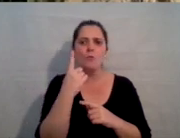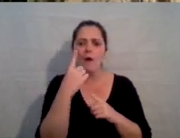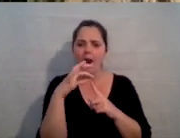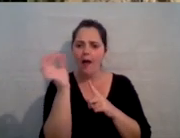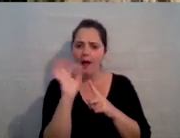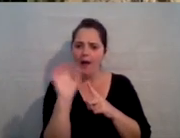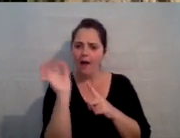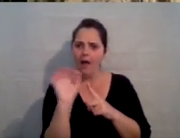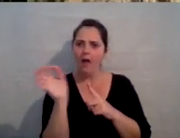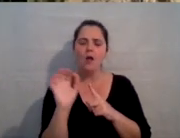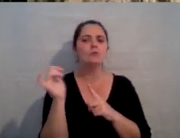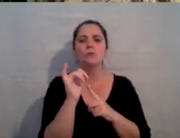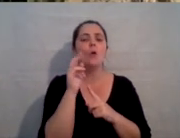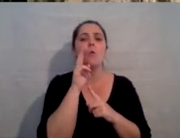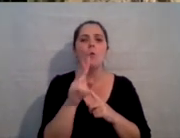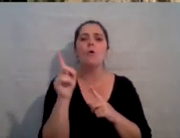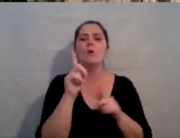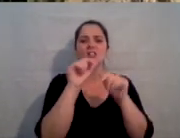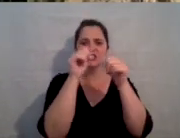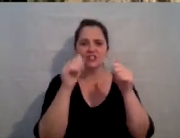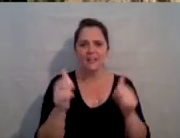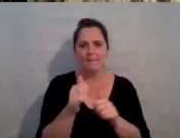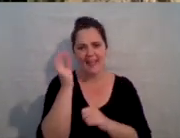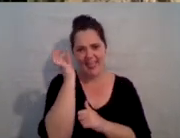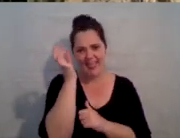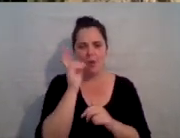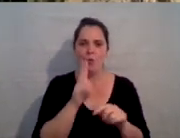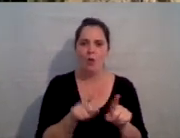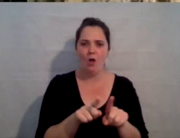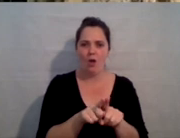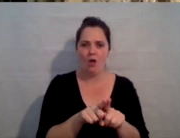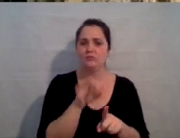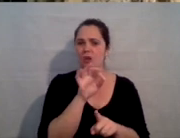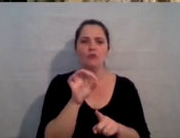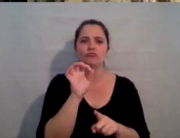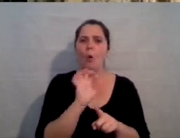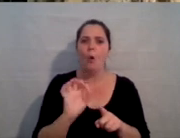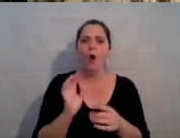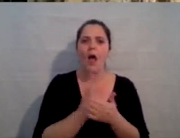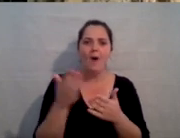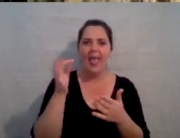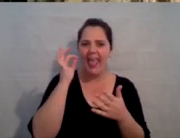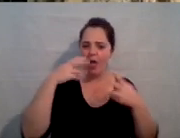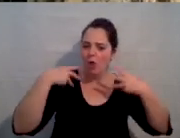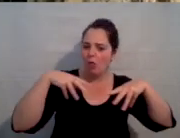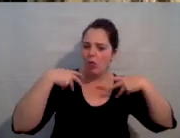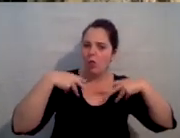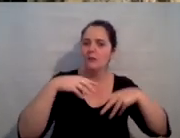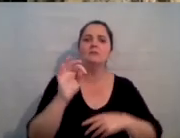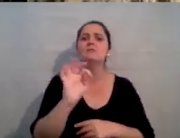overall shape there of the hair in the head – don't try to draw individual strands of hair, there's way too many and you don't have enough time.